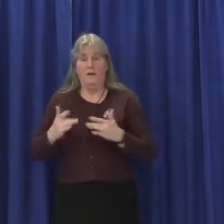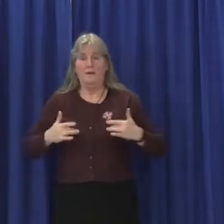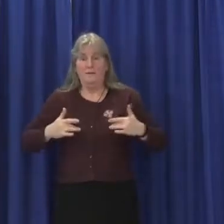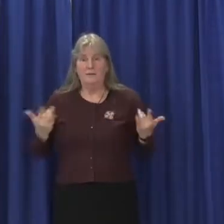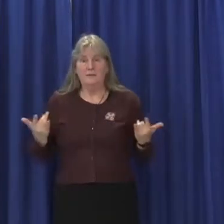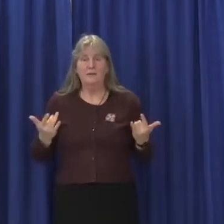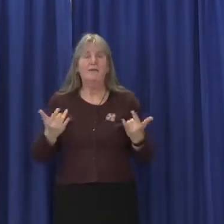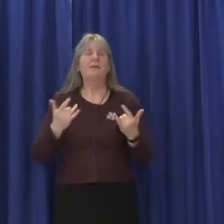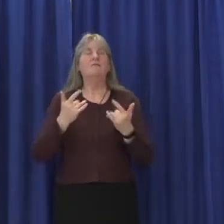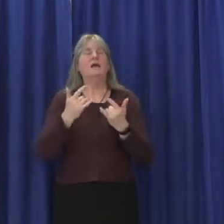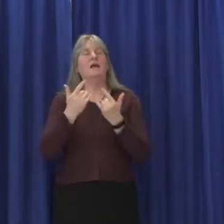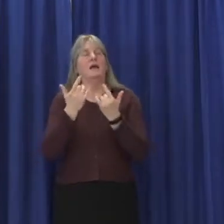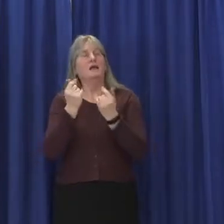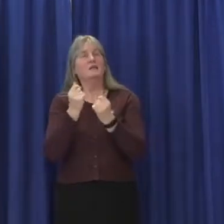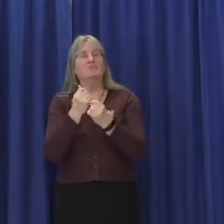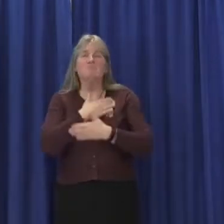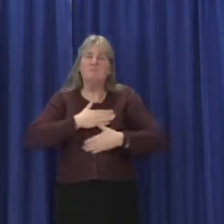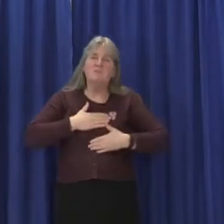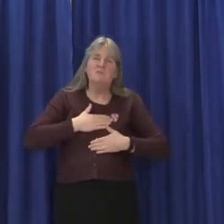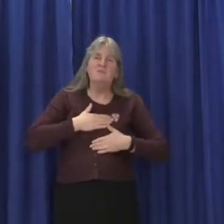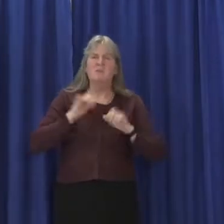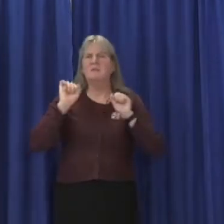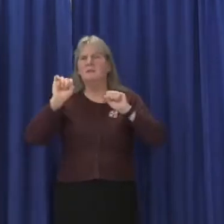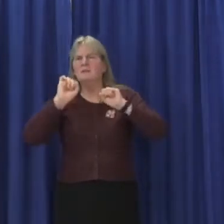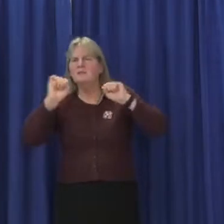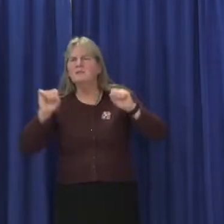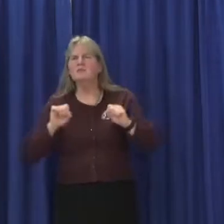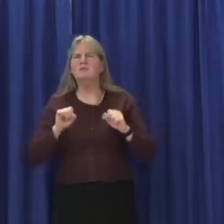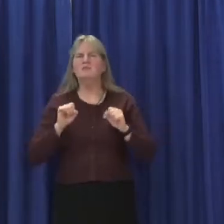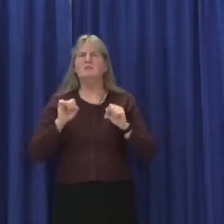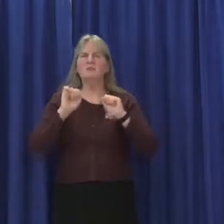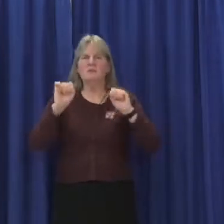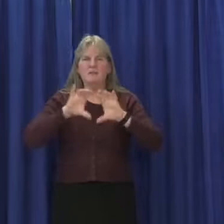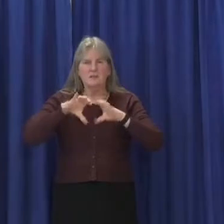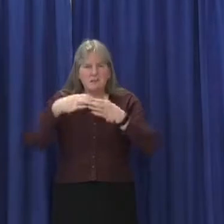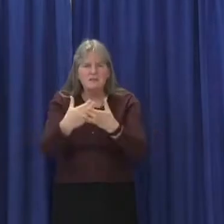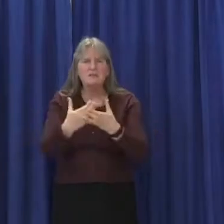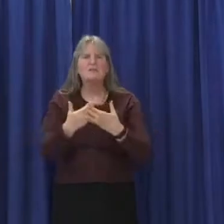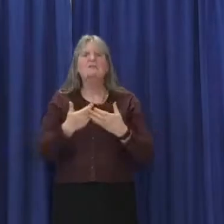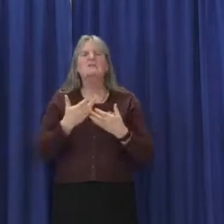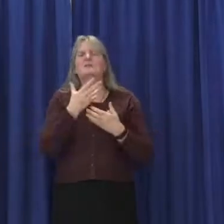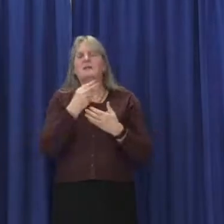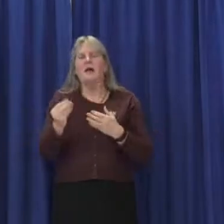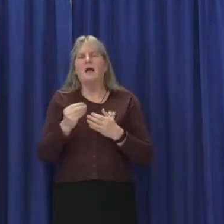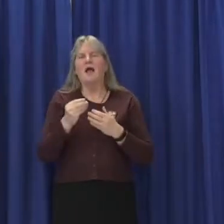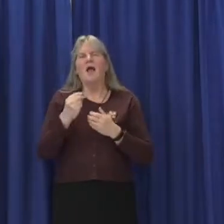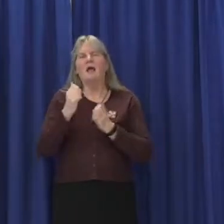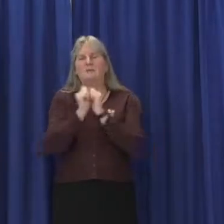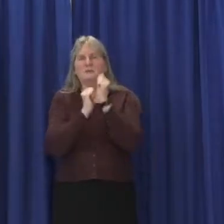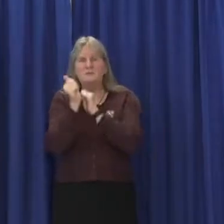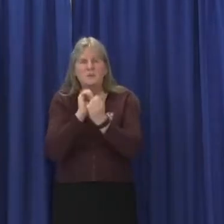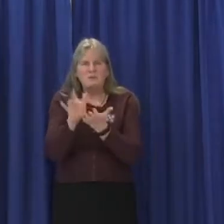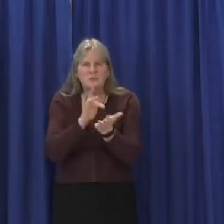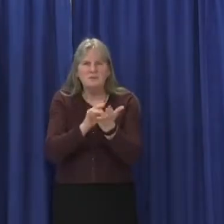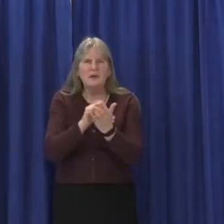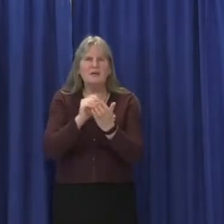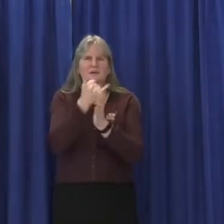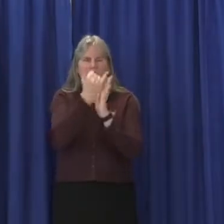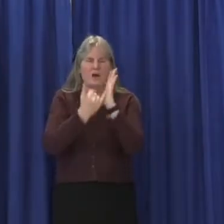leisure sites, including gyms, fitness studios, sports facilities and arts spaces, attendance is limited to